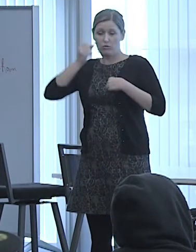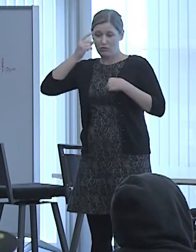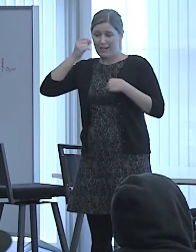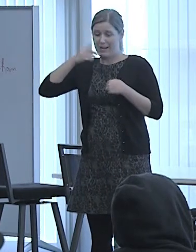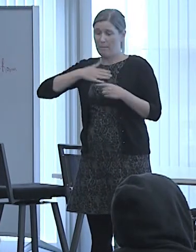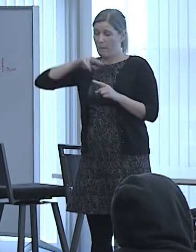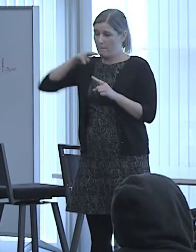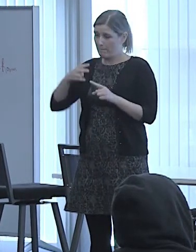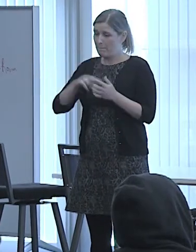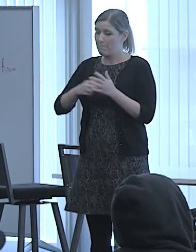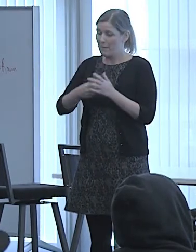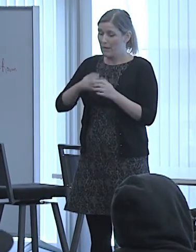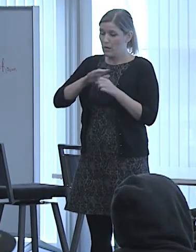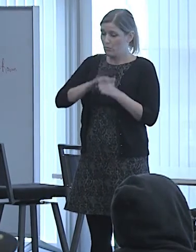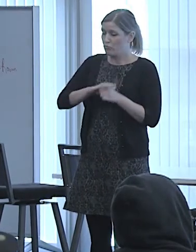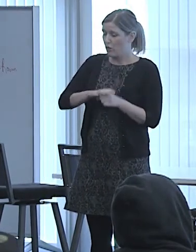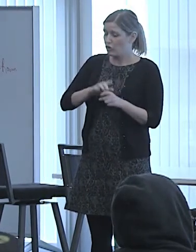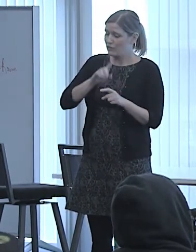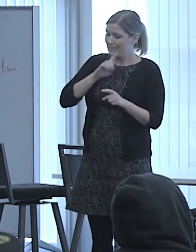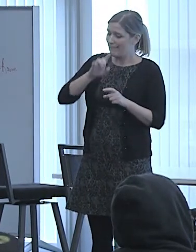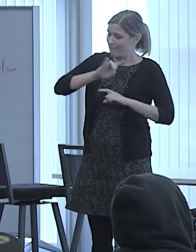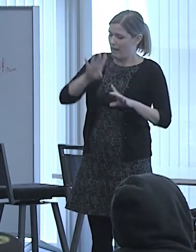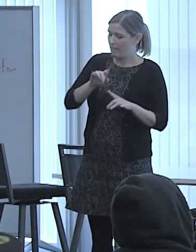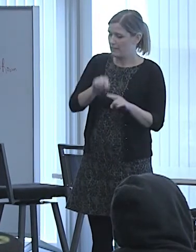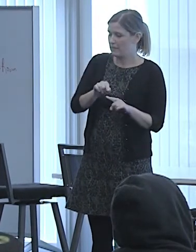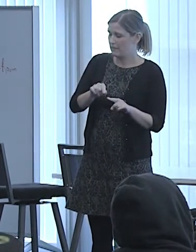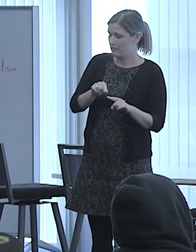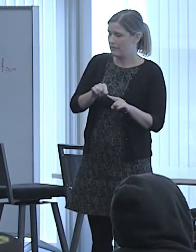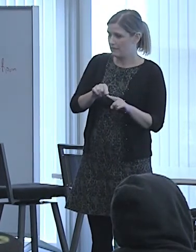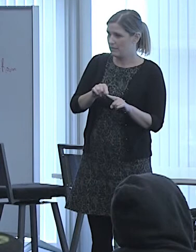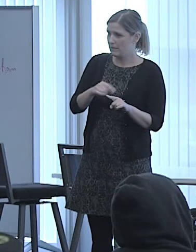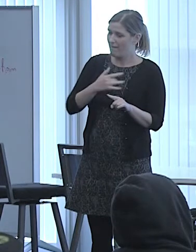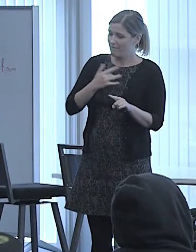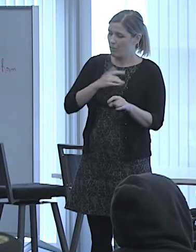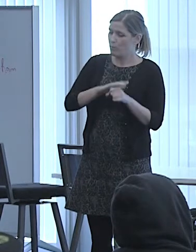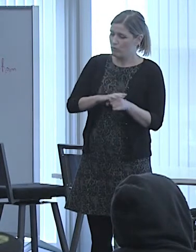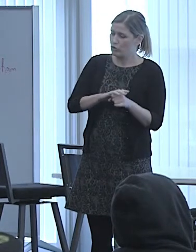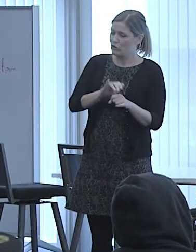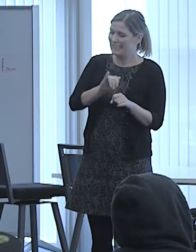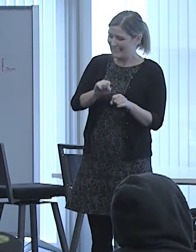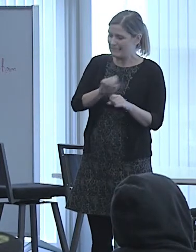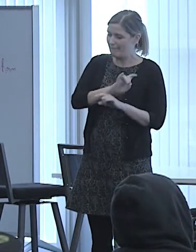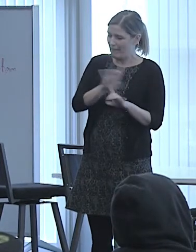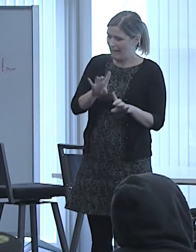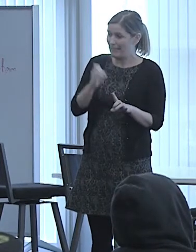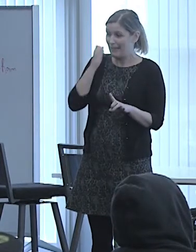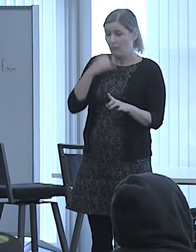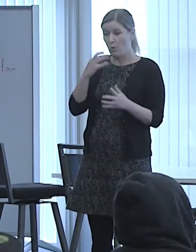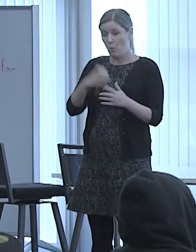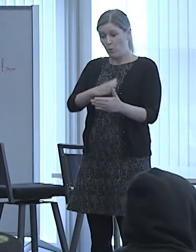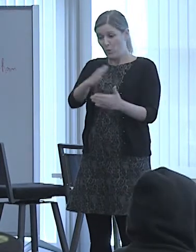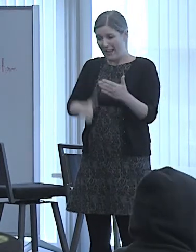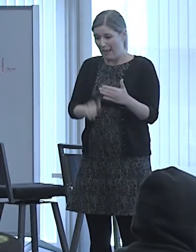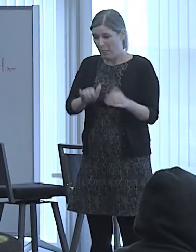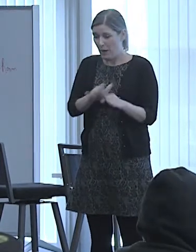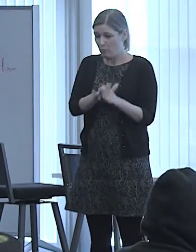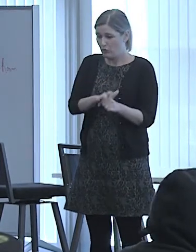Oppression is violence, right. Oppression is violence, and so if we care about ending oppression, that means we care about ending violence